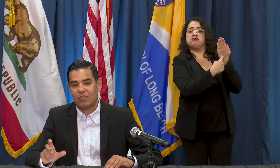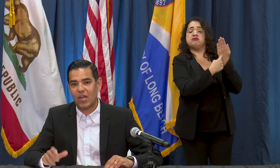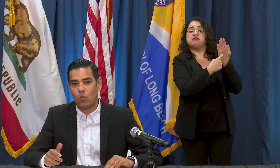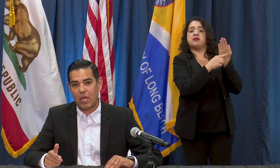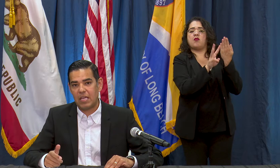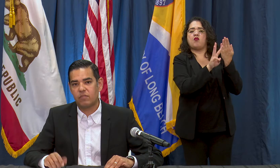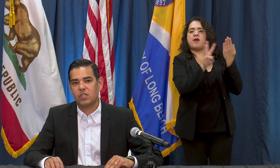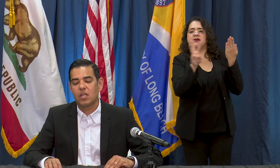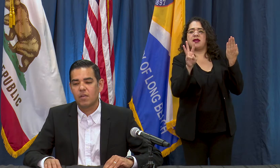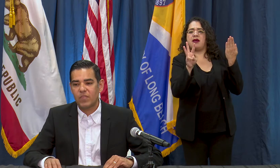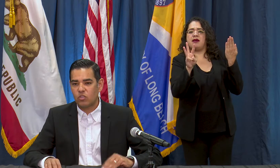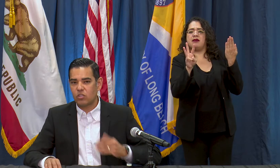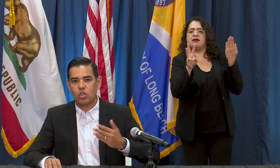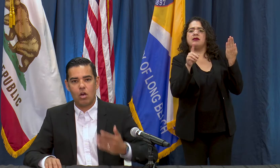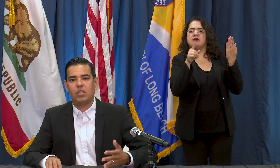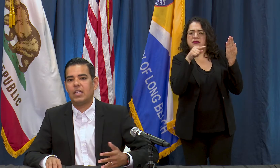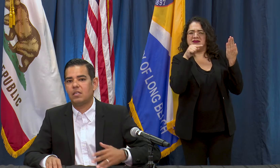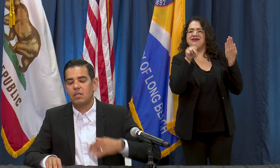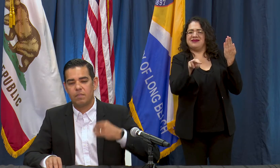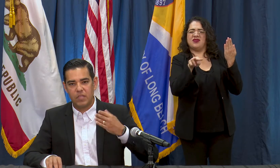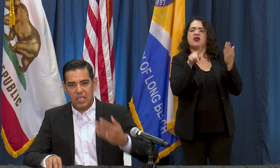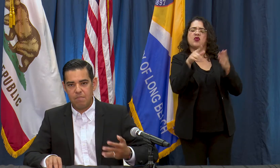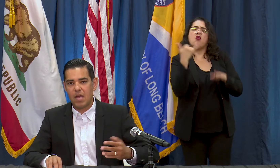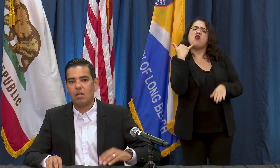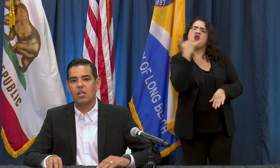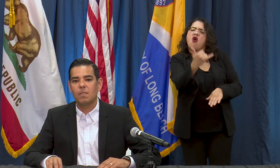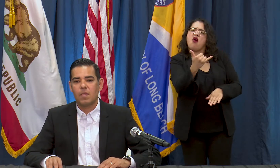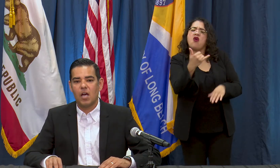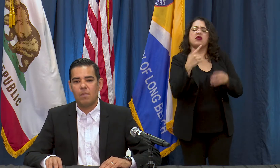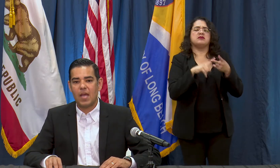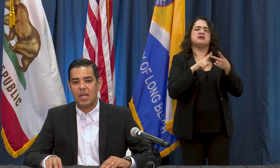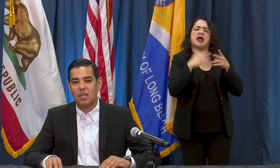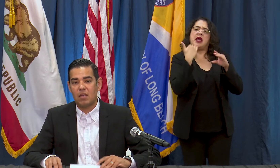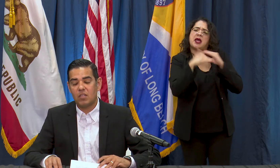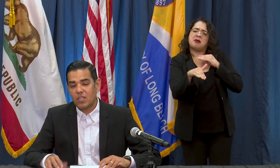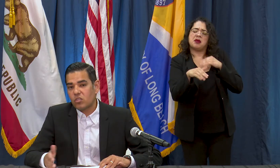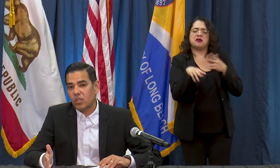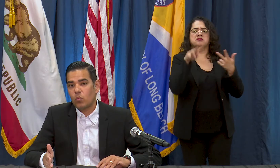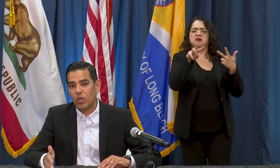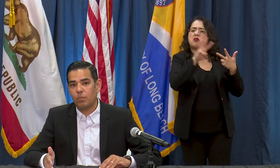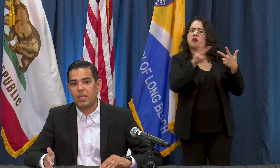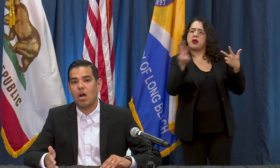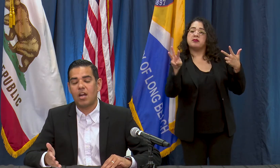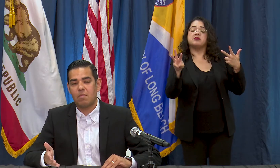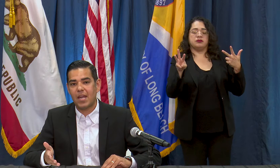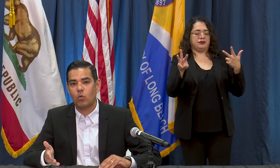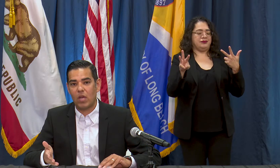get that waived. Just call in, email, and essentially it'll be an automatic